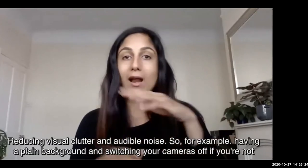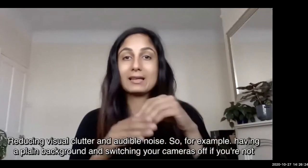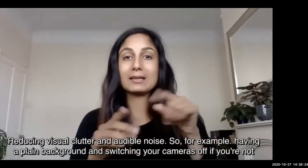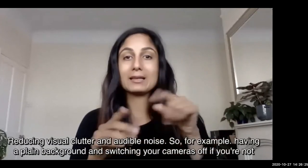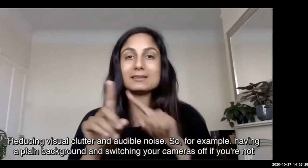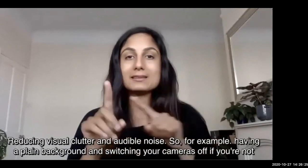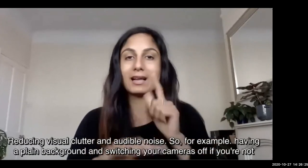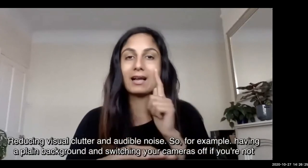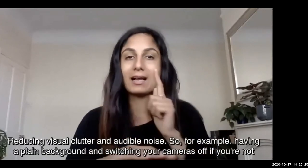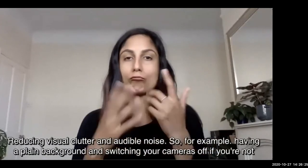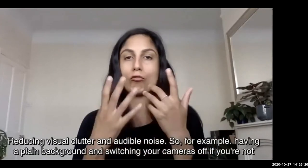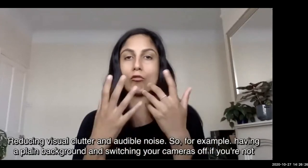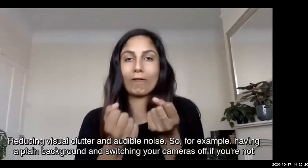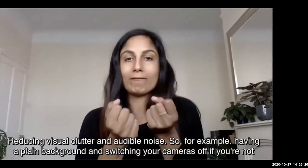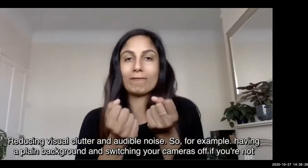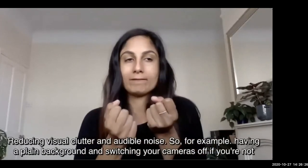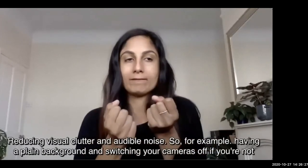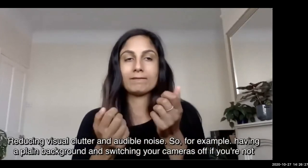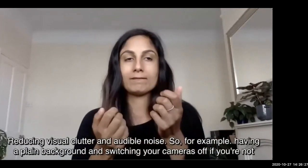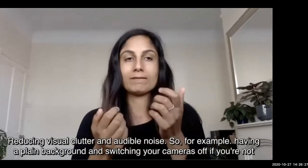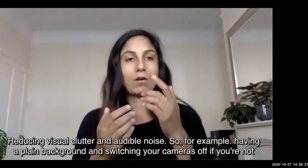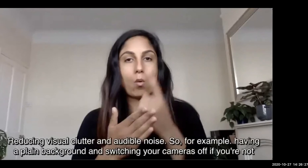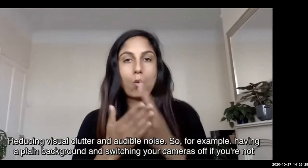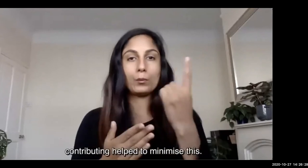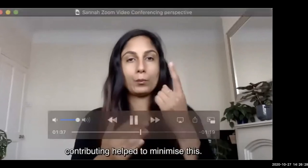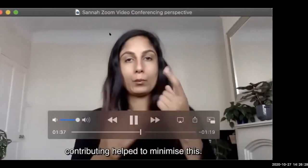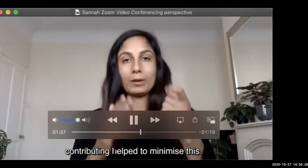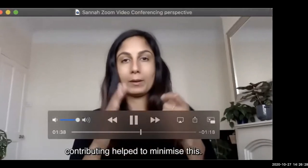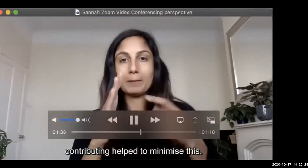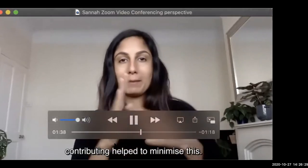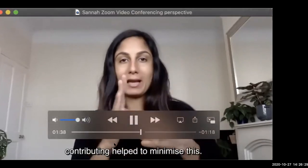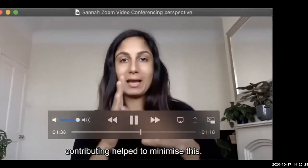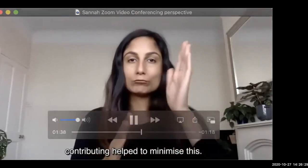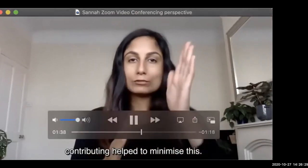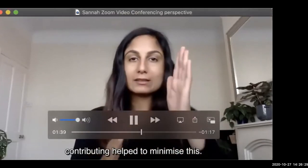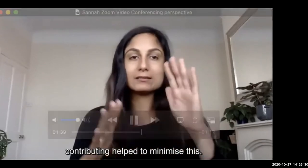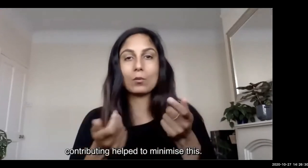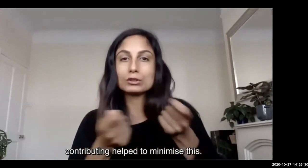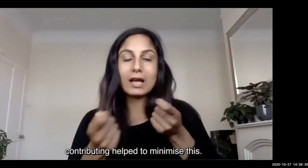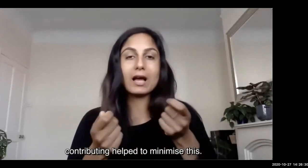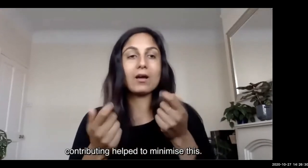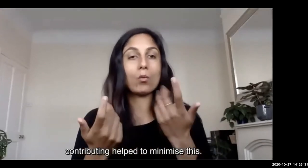and switching your cameras off if you're not contributing that help to minimise